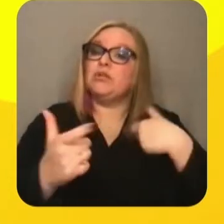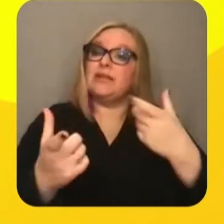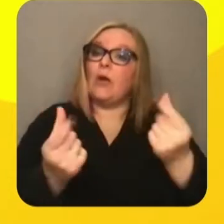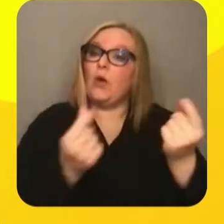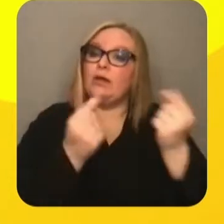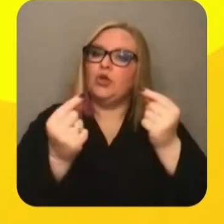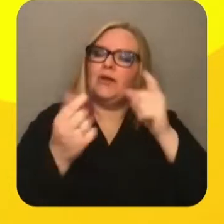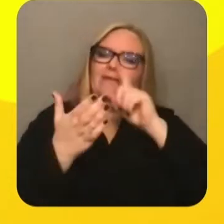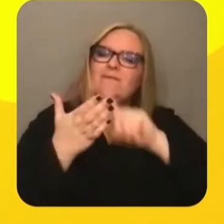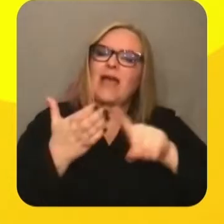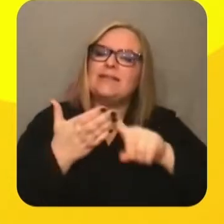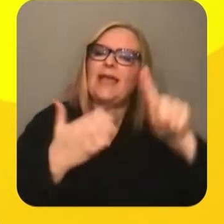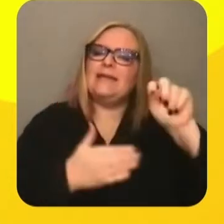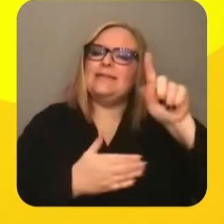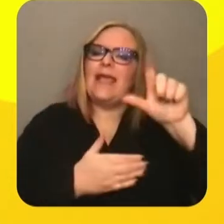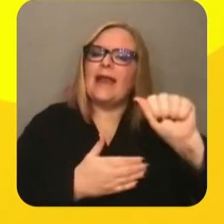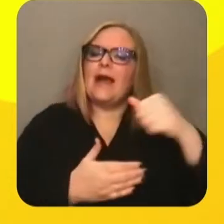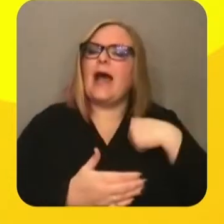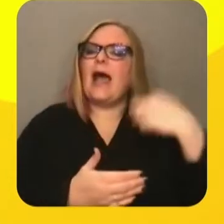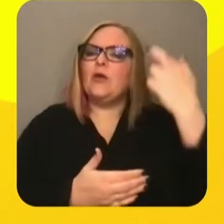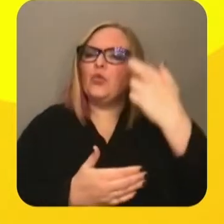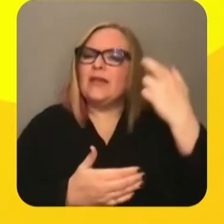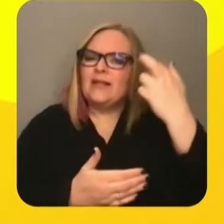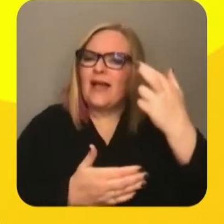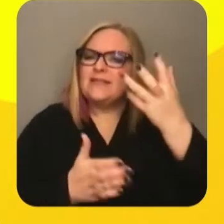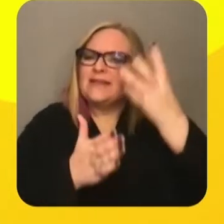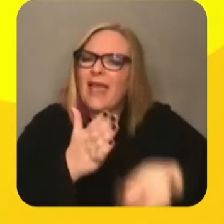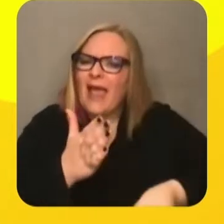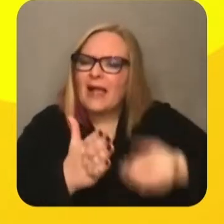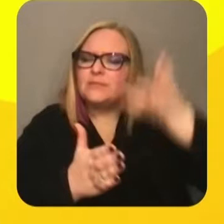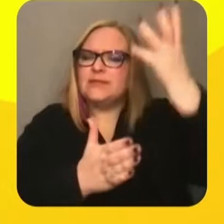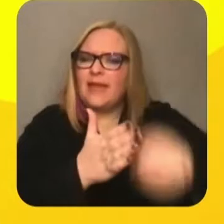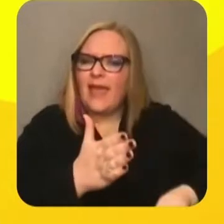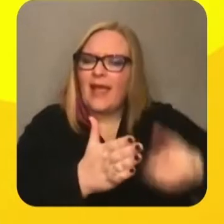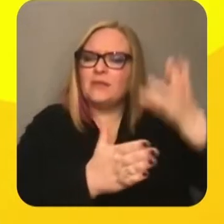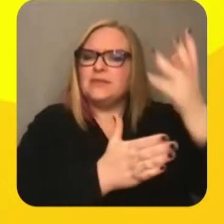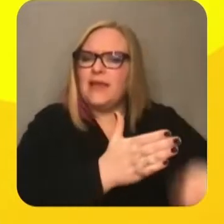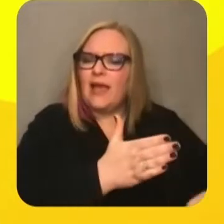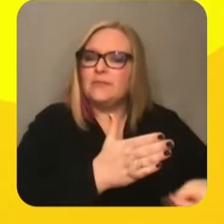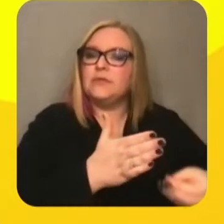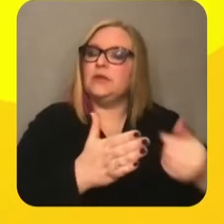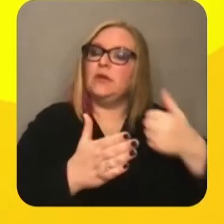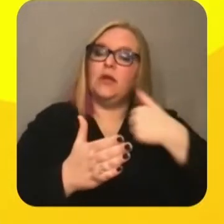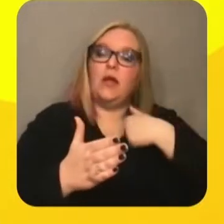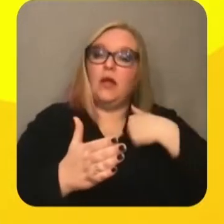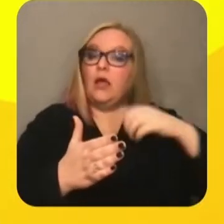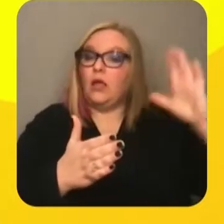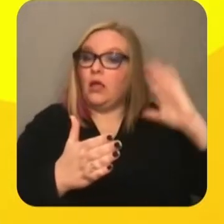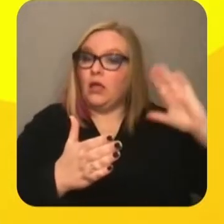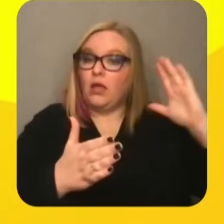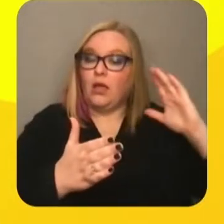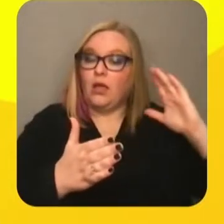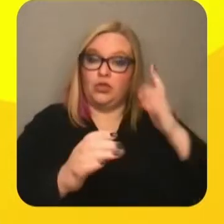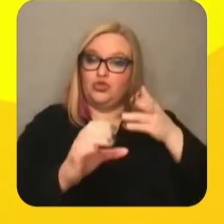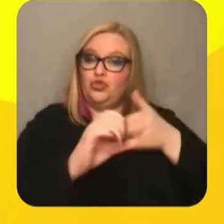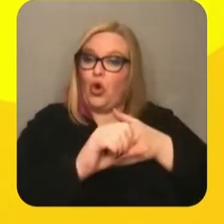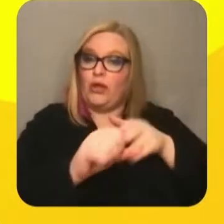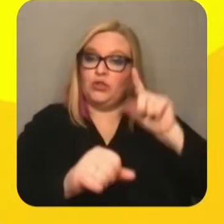And I realized there were huge gaps in the data that we had. And at the time I joined in 2018, I couldn't give you a really